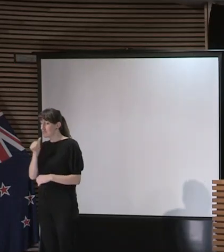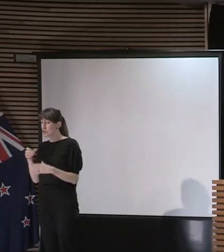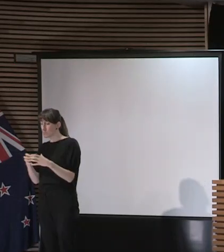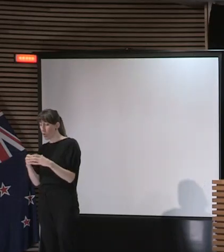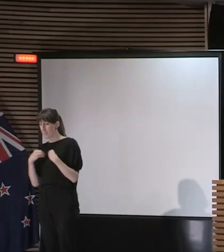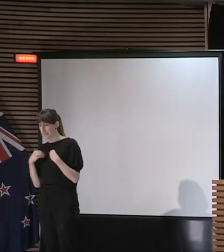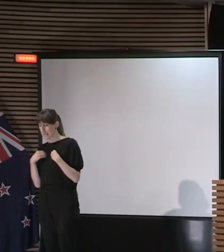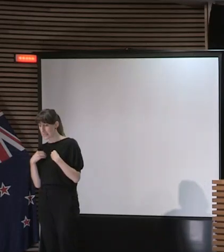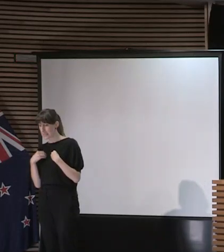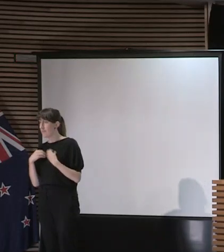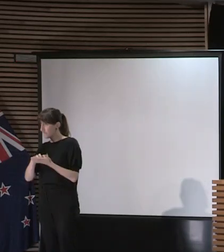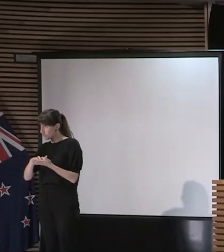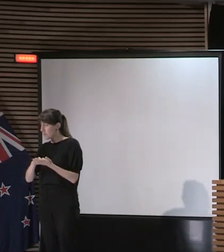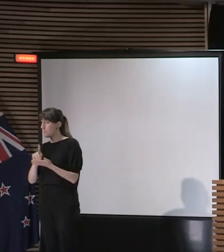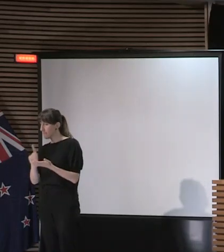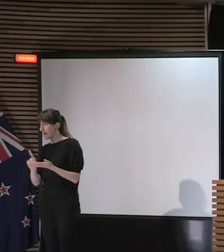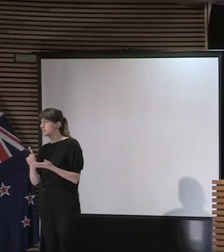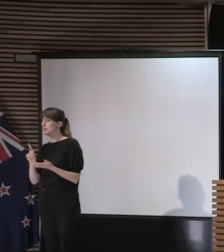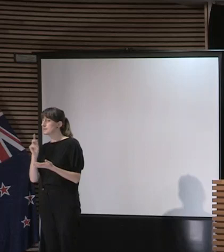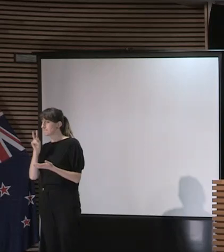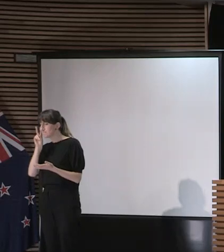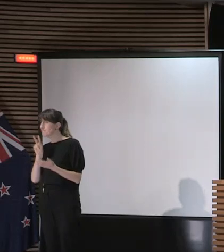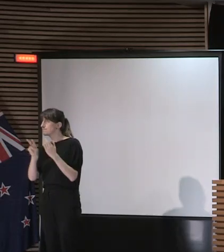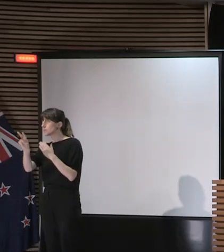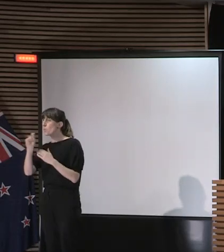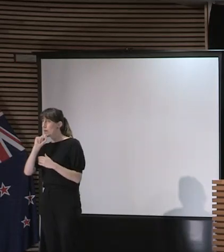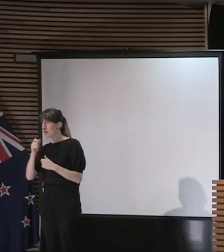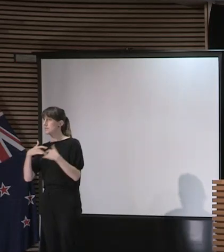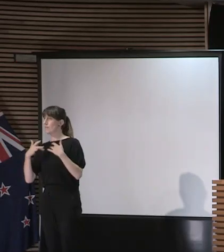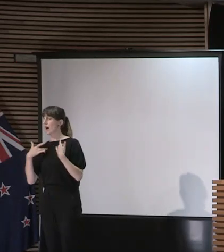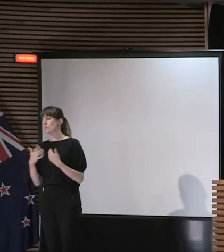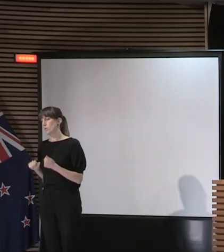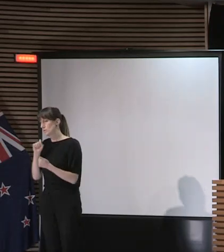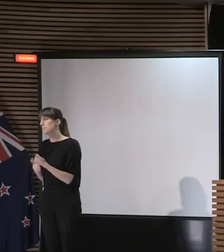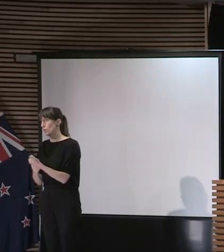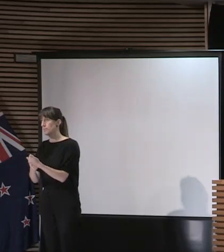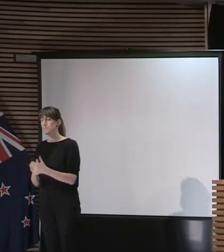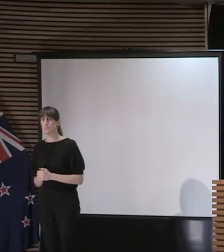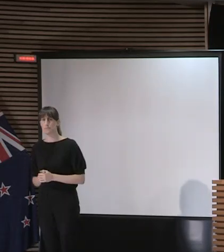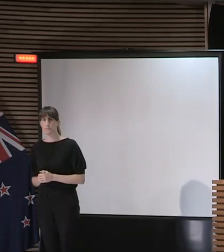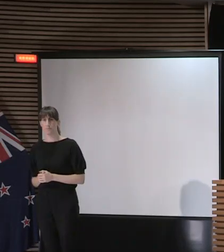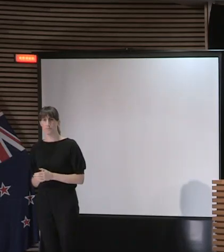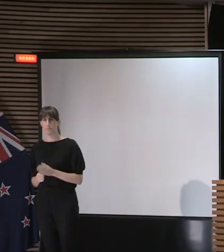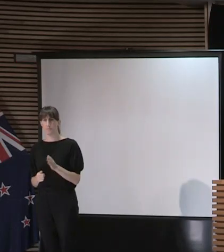make sure that those businesses that are vulnerable, but viable, are